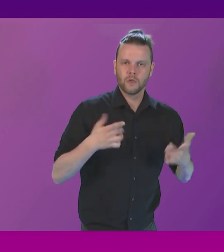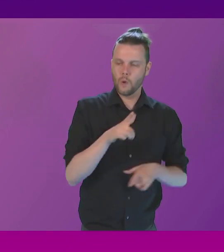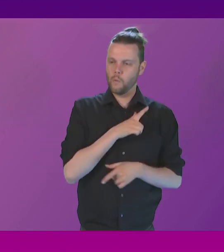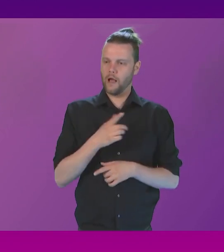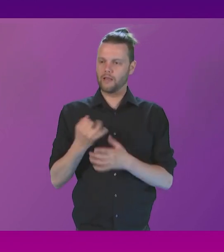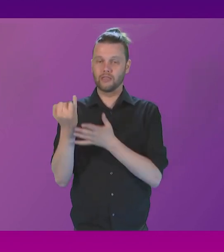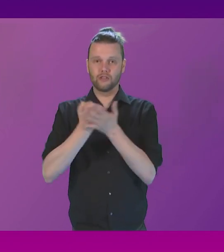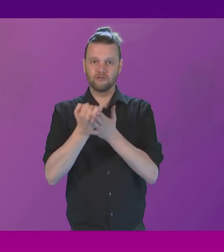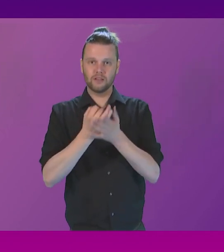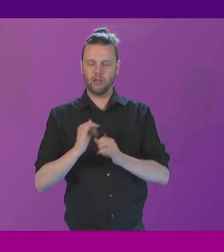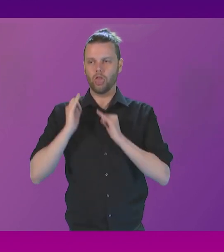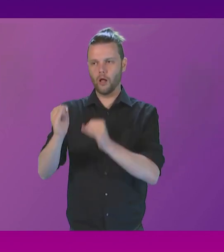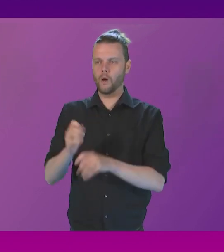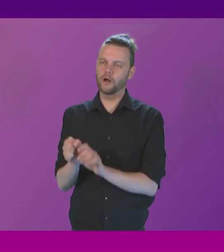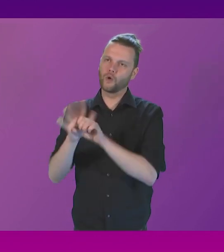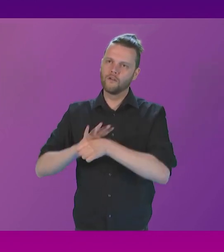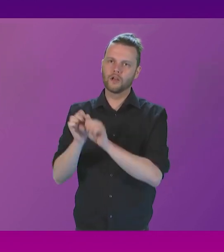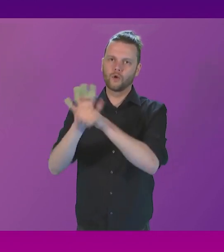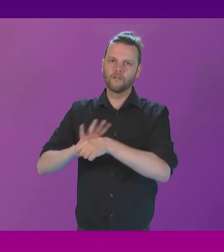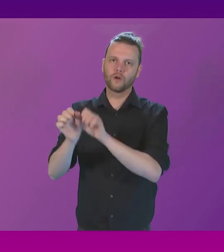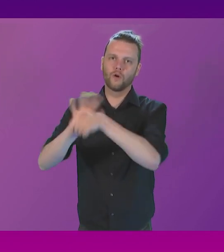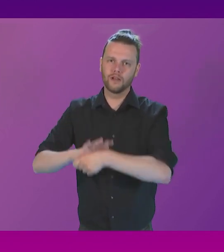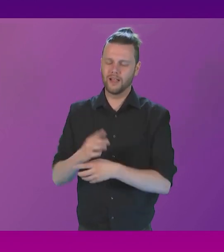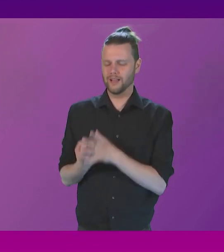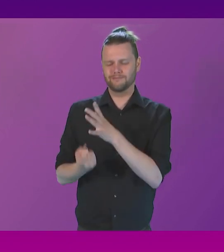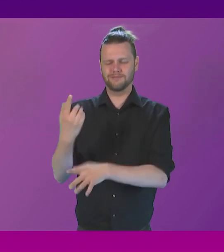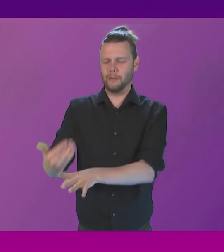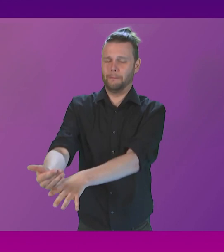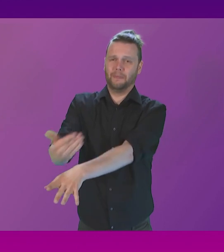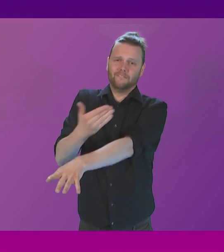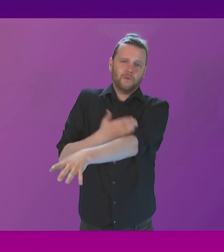crisis on the pandemic. It was exploding long before anyone had heard of Covid-19.